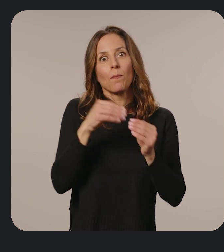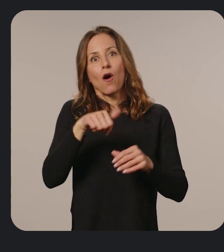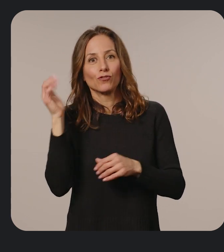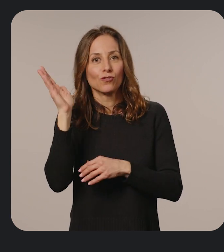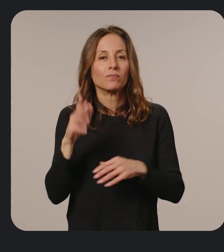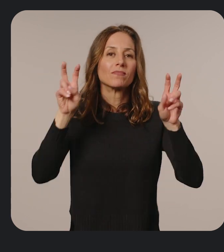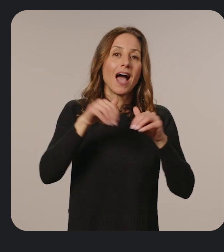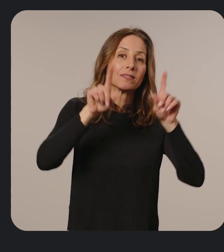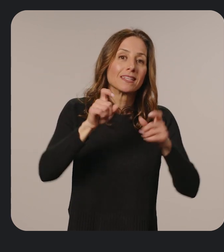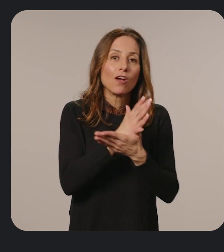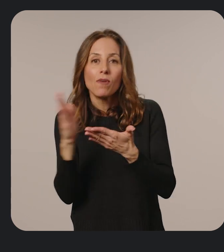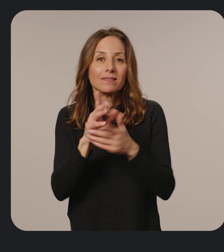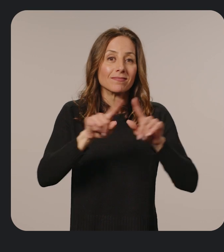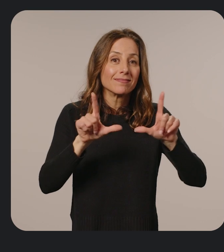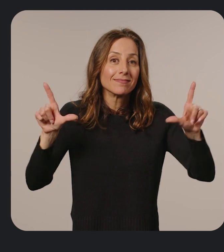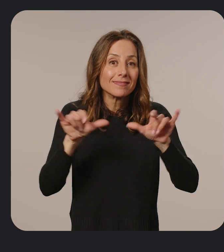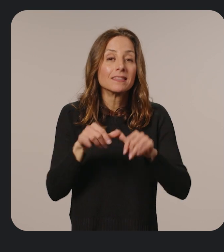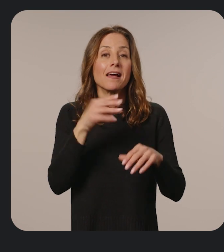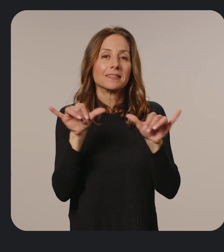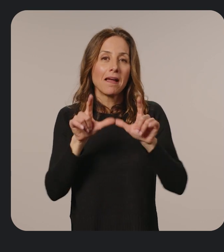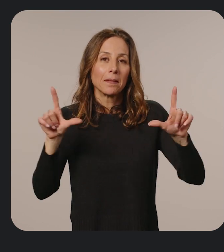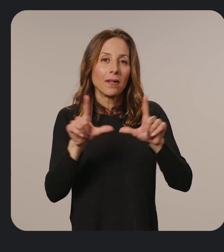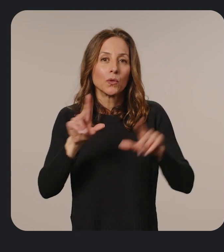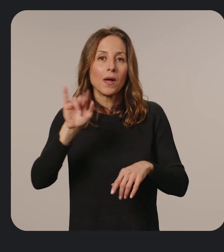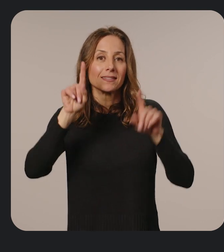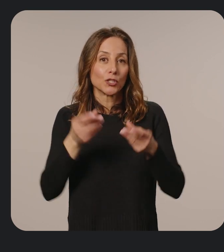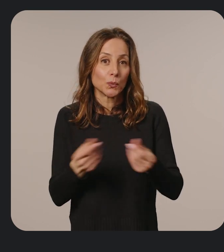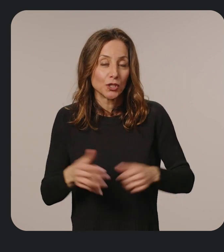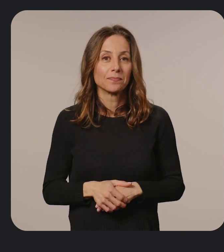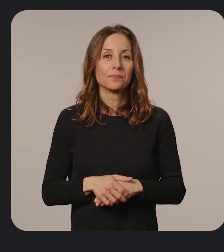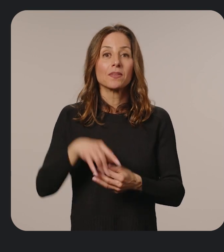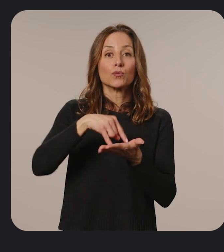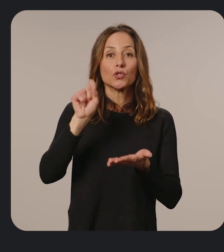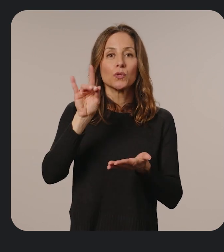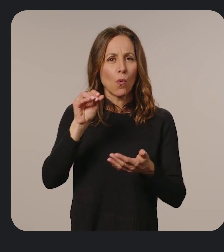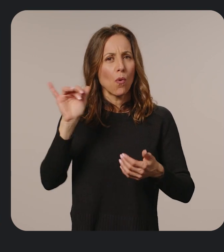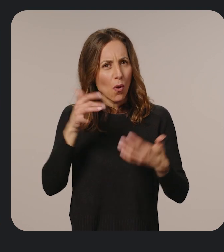as well as two more talks, How to Test Across All Screen Sizes and Scalable UI Testing Solutions.